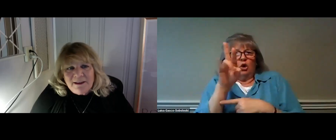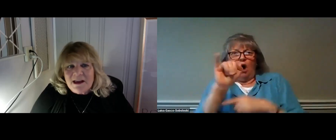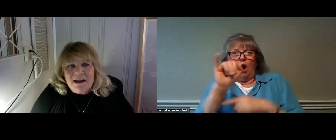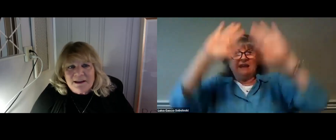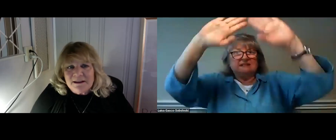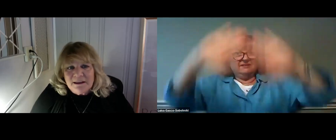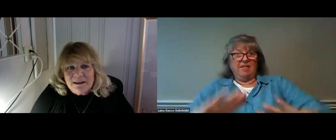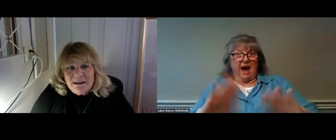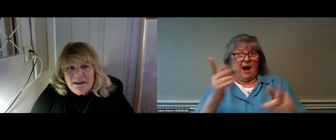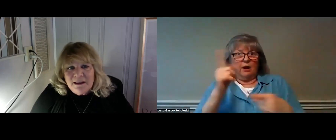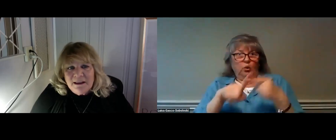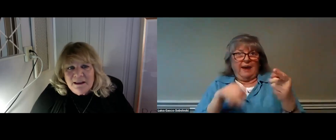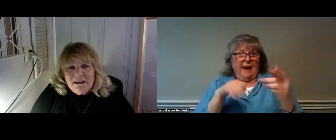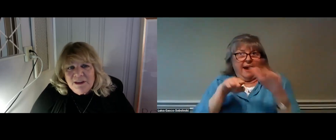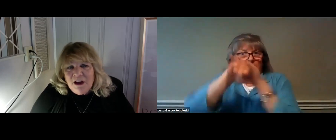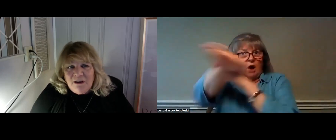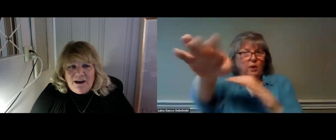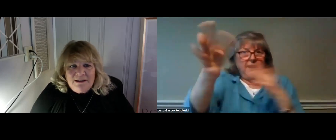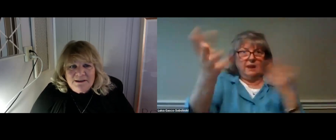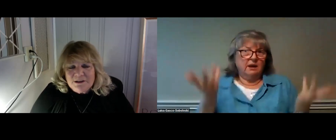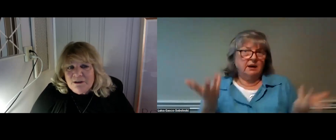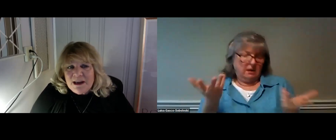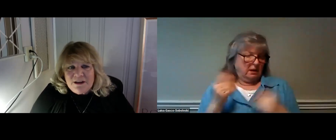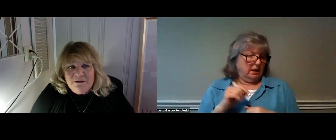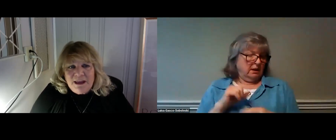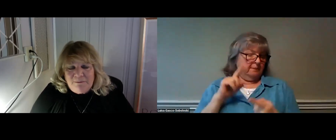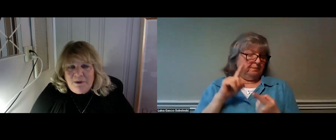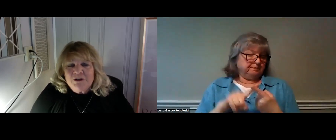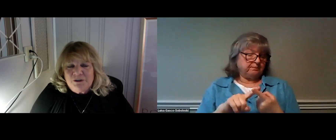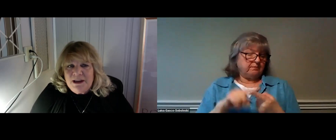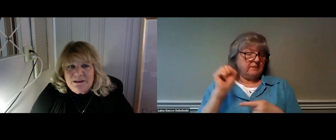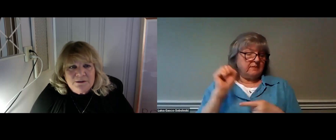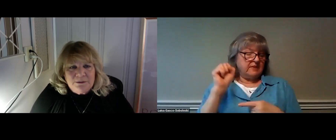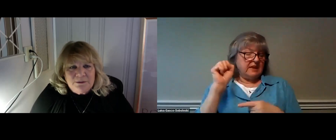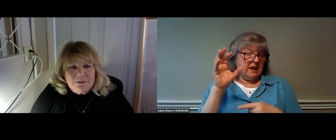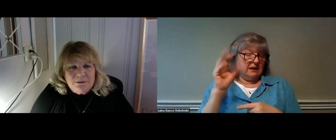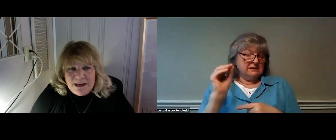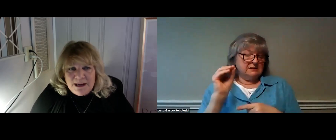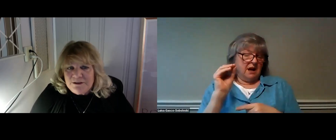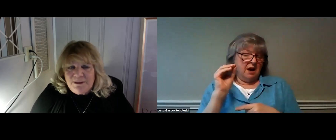VRI is a screen, you can't punch your hands through the screen and do